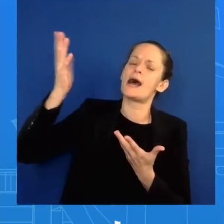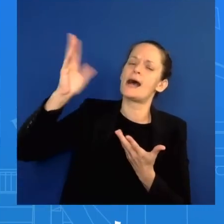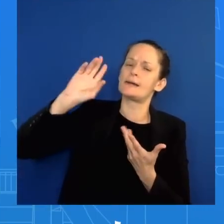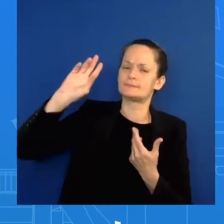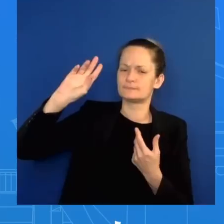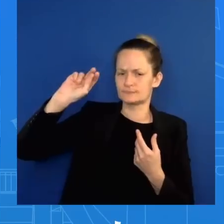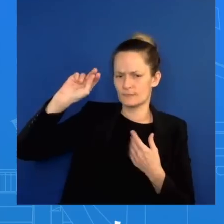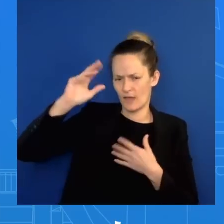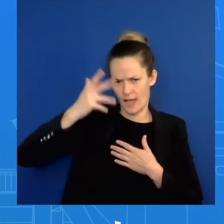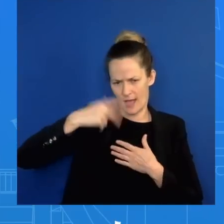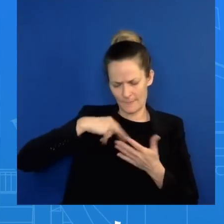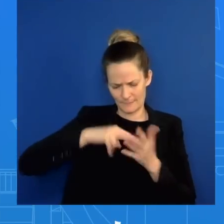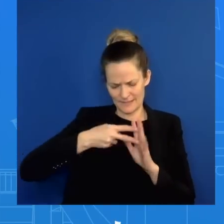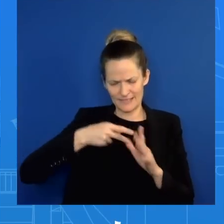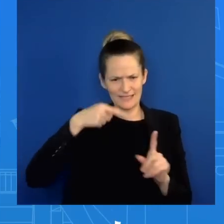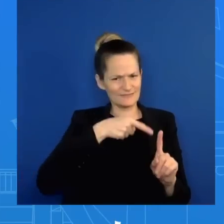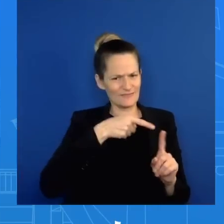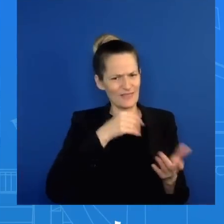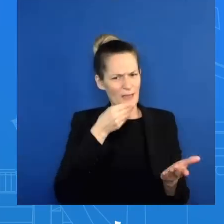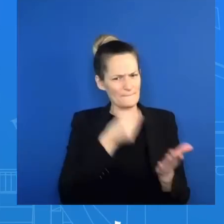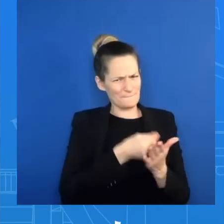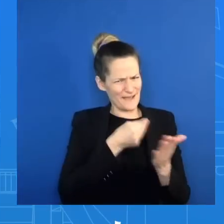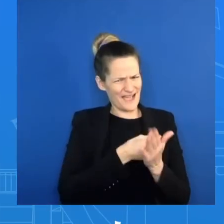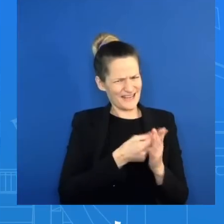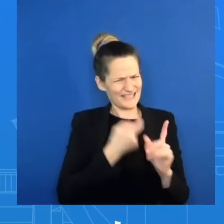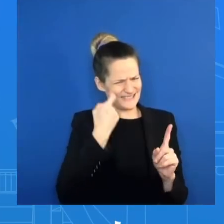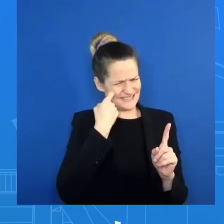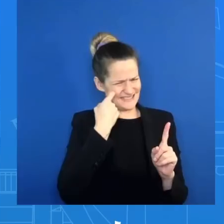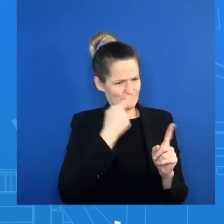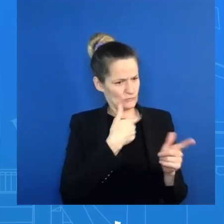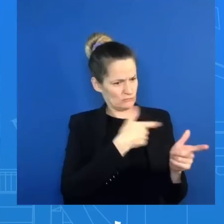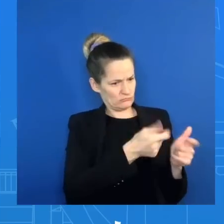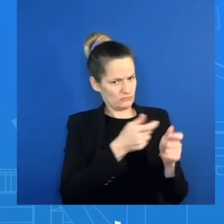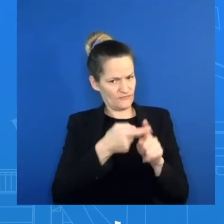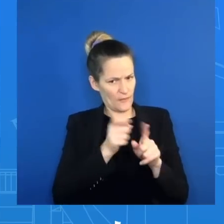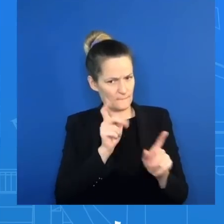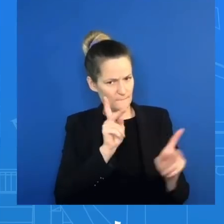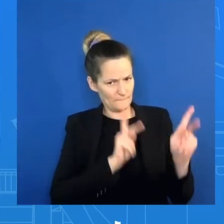debt of people with valuable degrees. So sort of rebutting what you had just said.